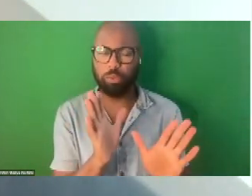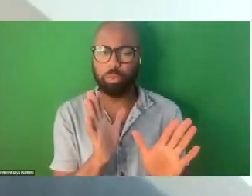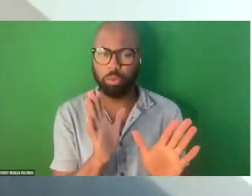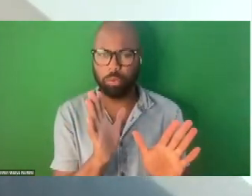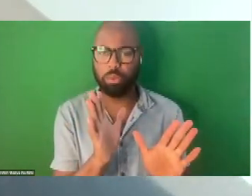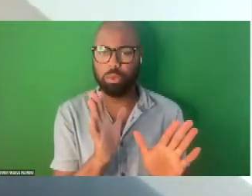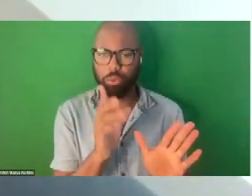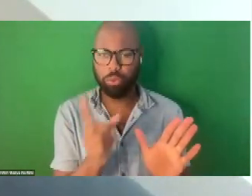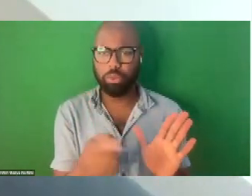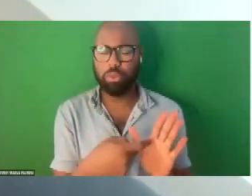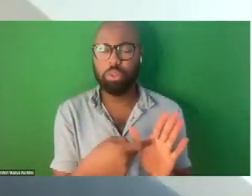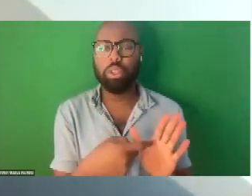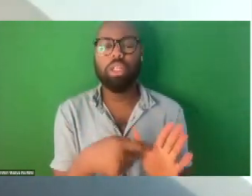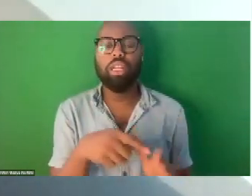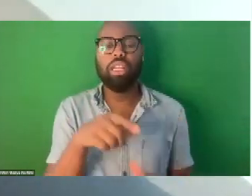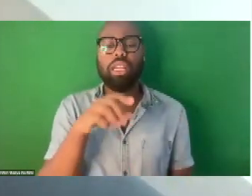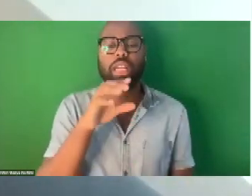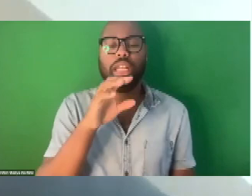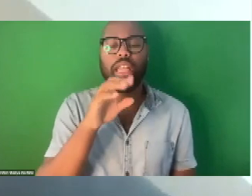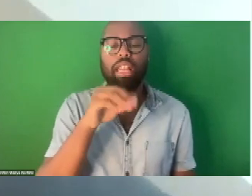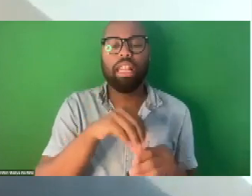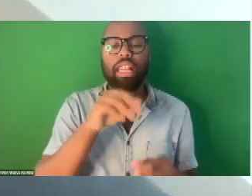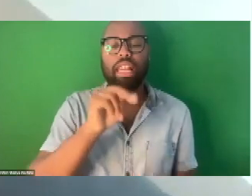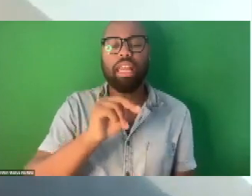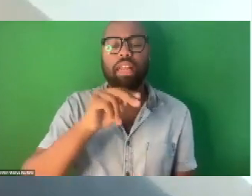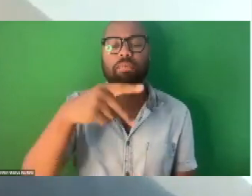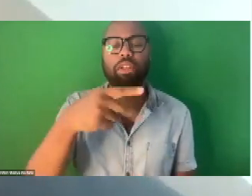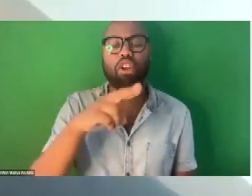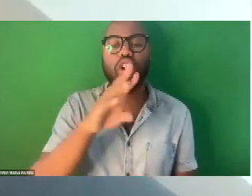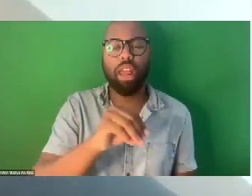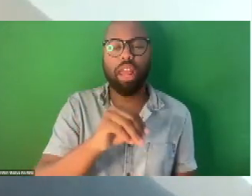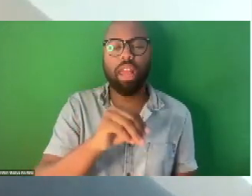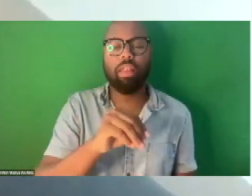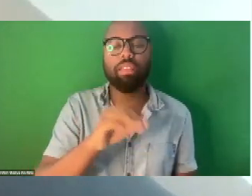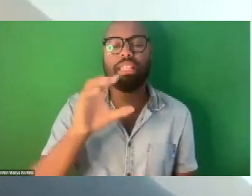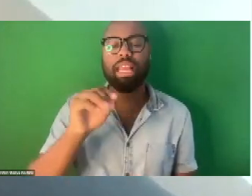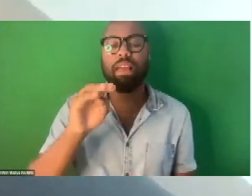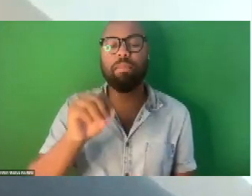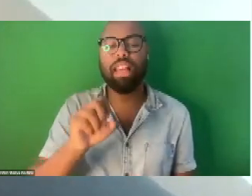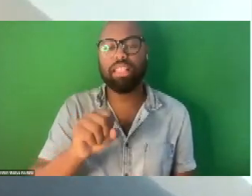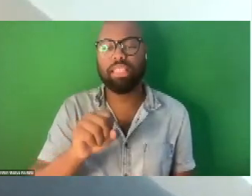CMS indicates that the 80% number comes from really a compromise